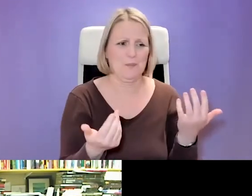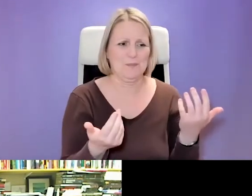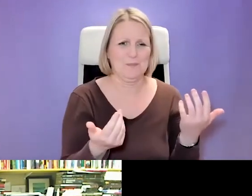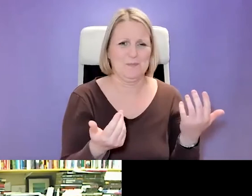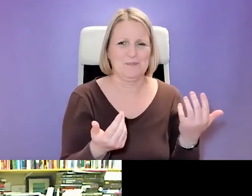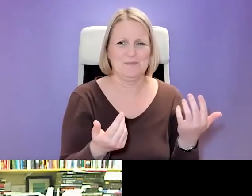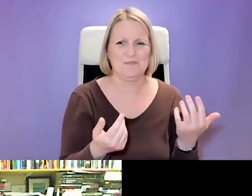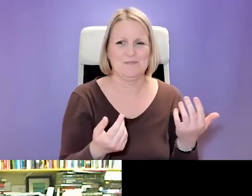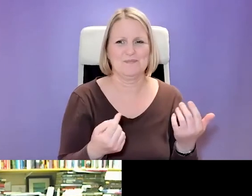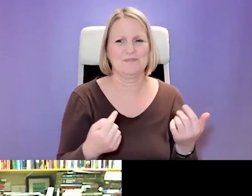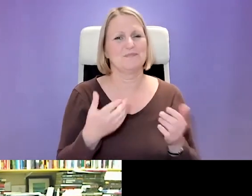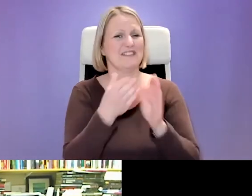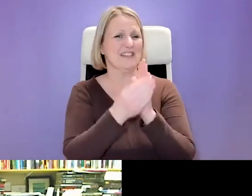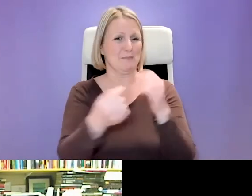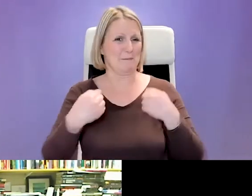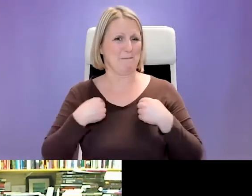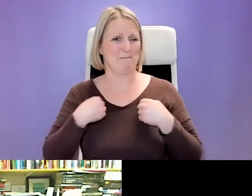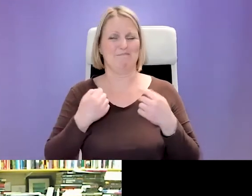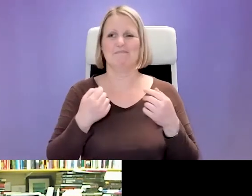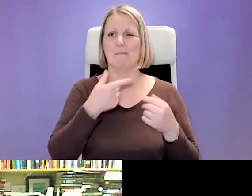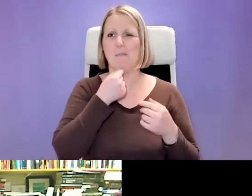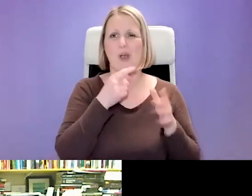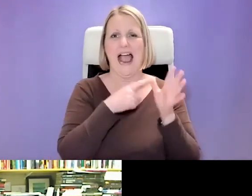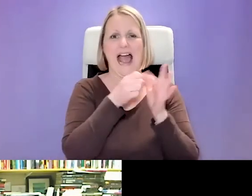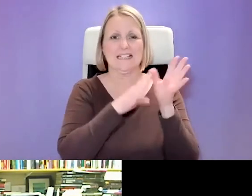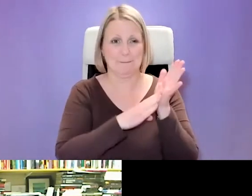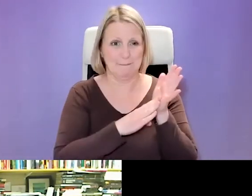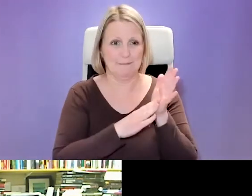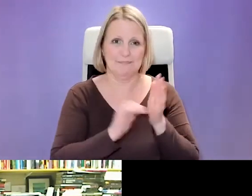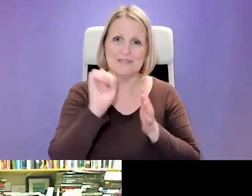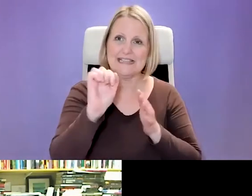Adam stimming as his way of communicating the gifts of the Spirit to the church